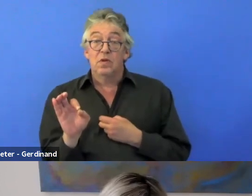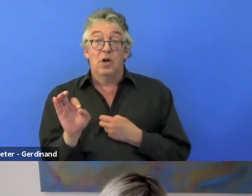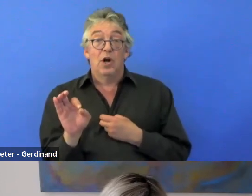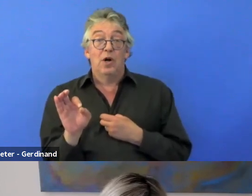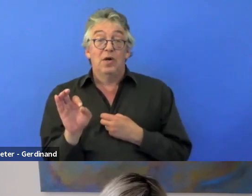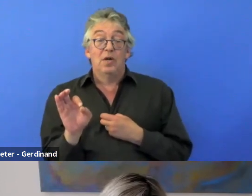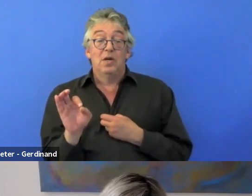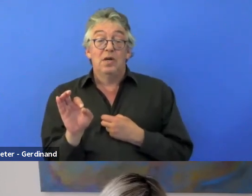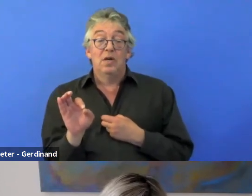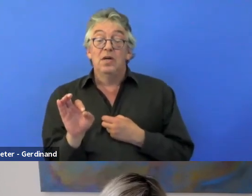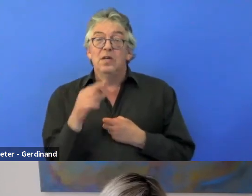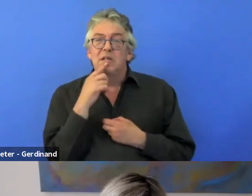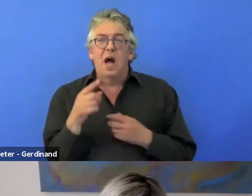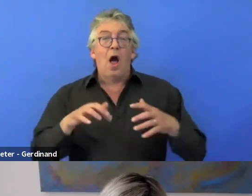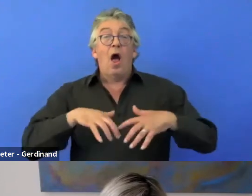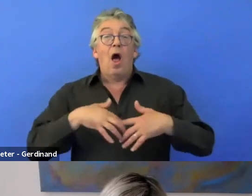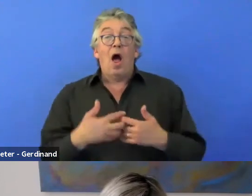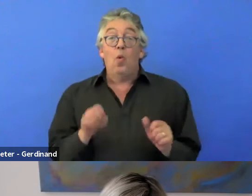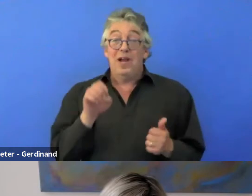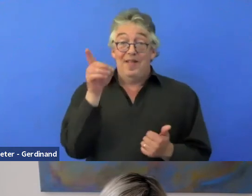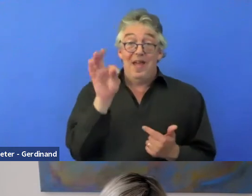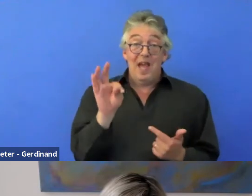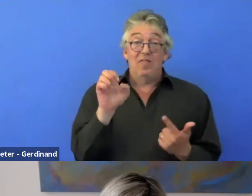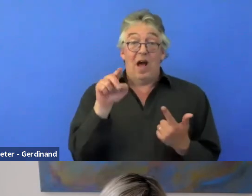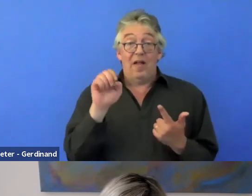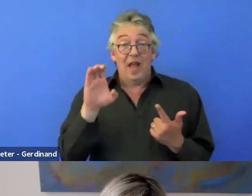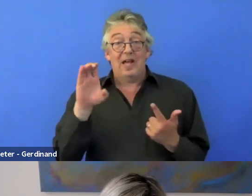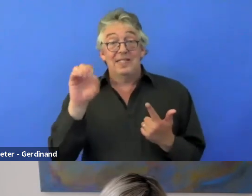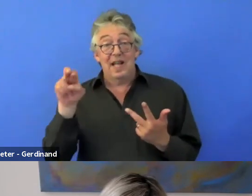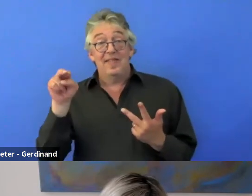How do EDF, SAGA, ANEC, CEN Cenelec and ETSI maximize efforts